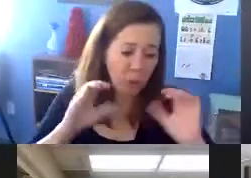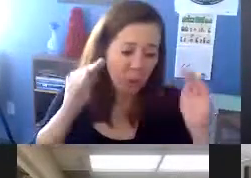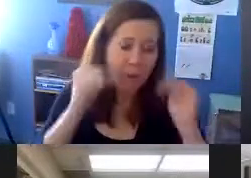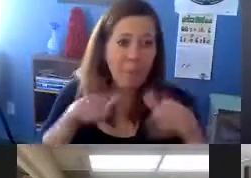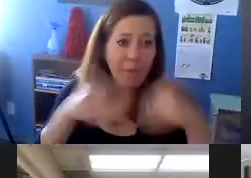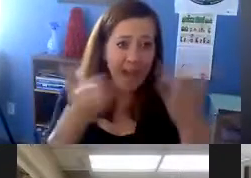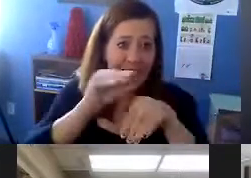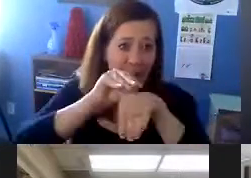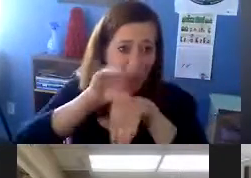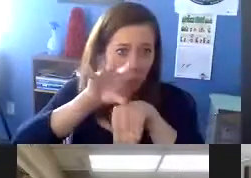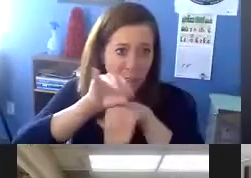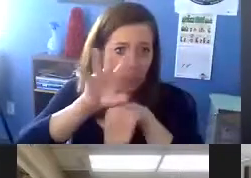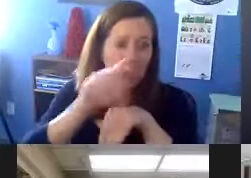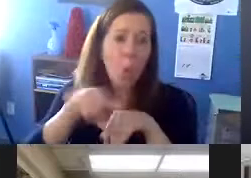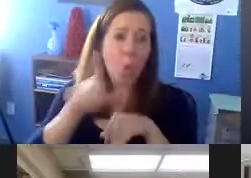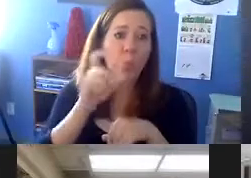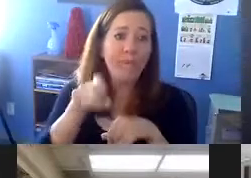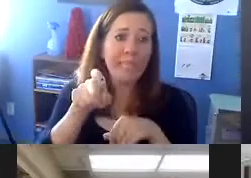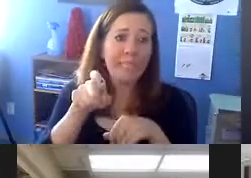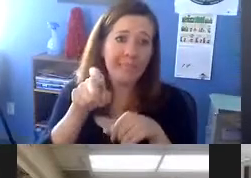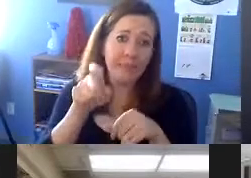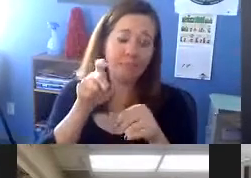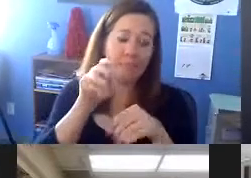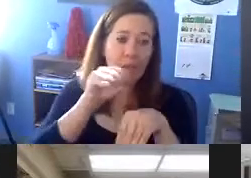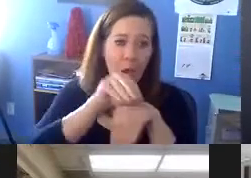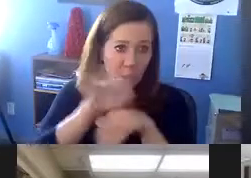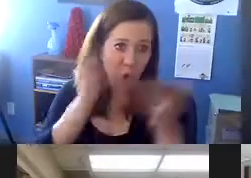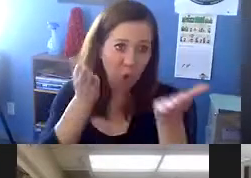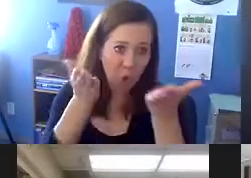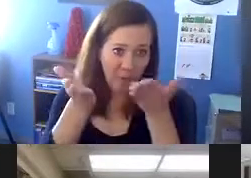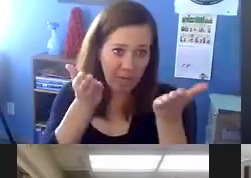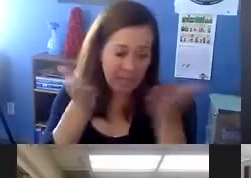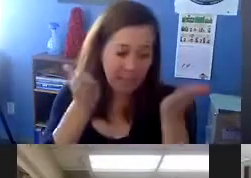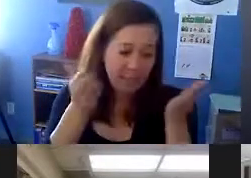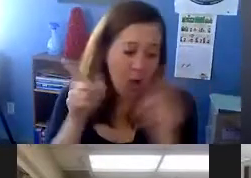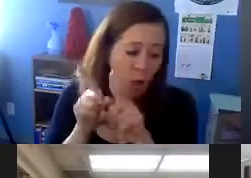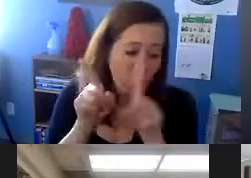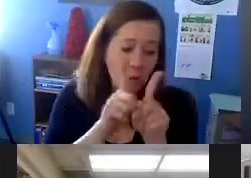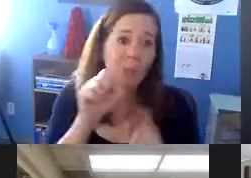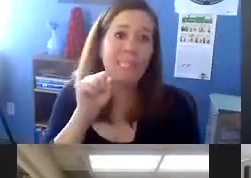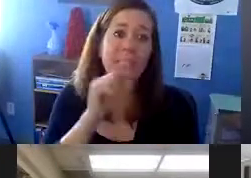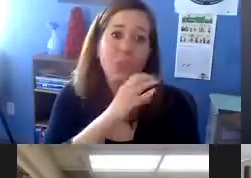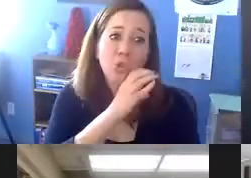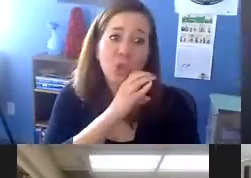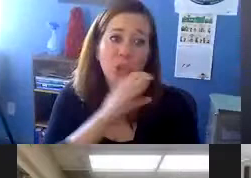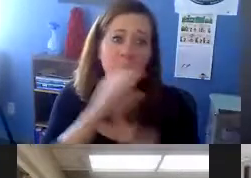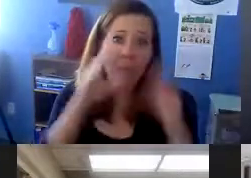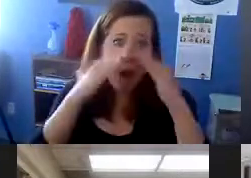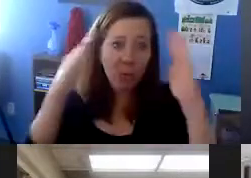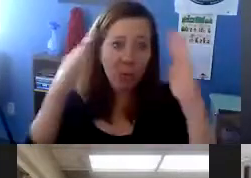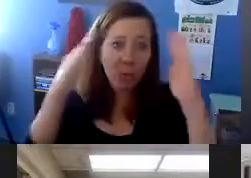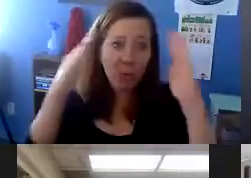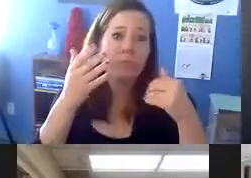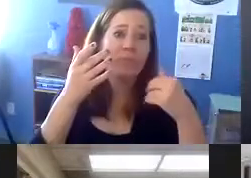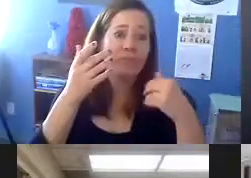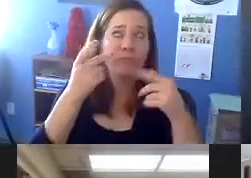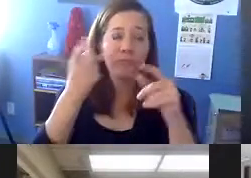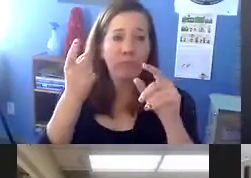and provide counseling services to those who needs counseling, also senior housing